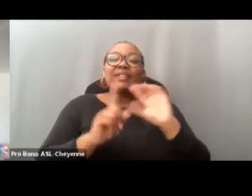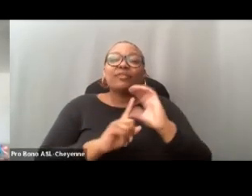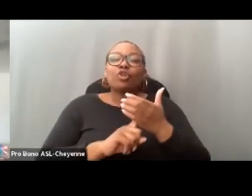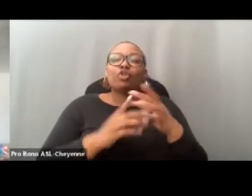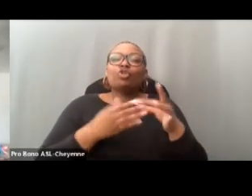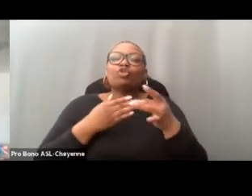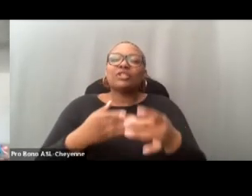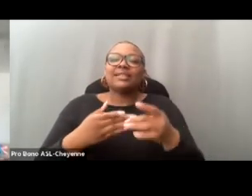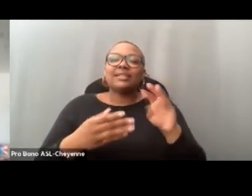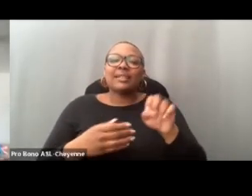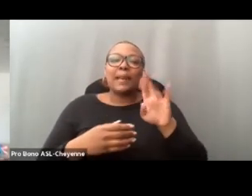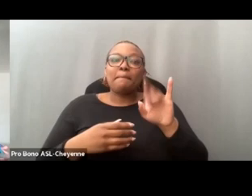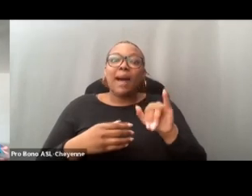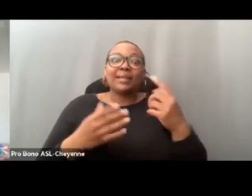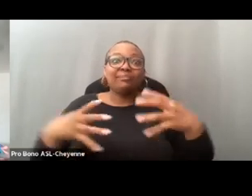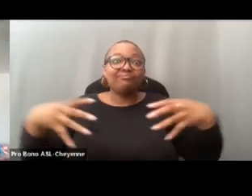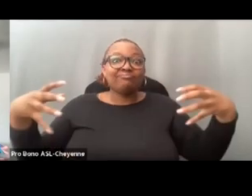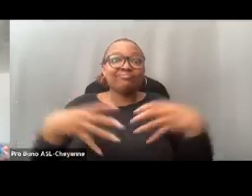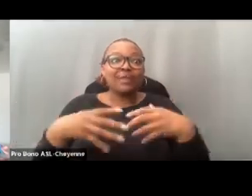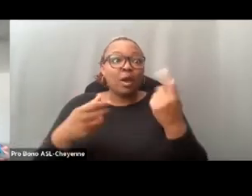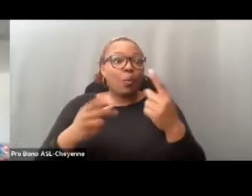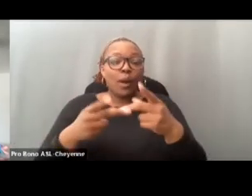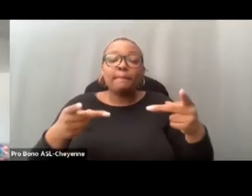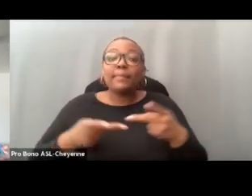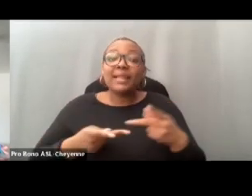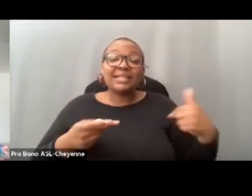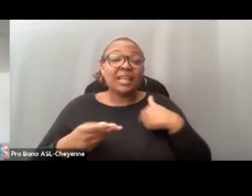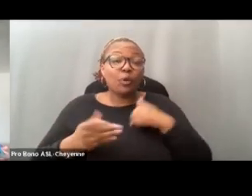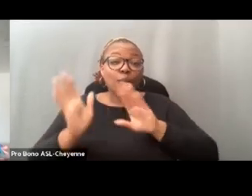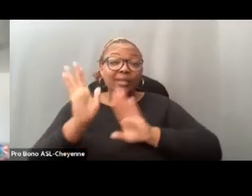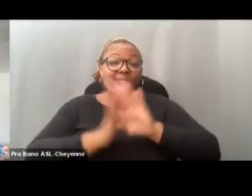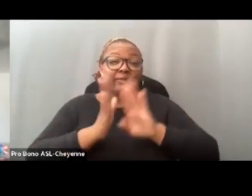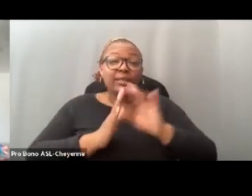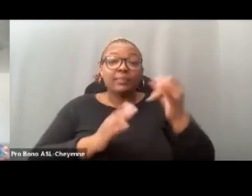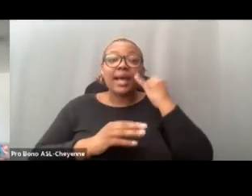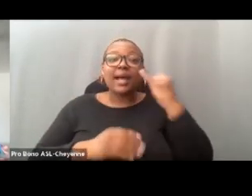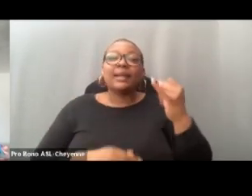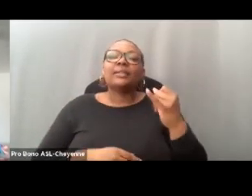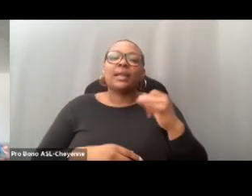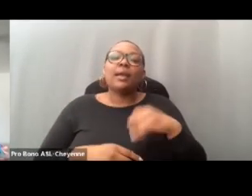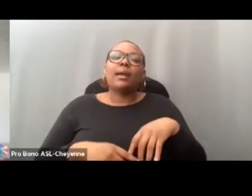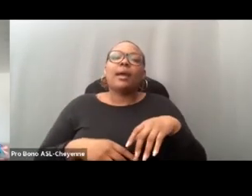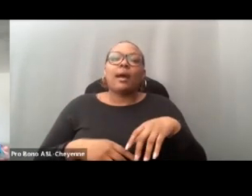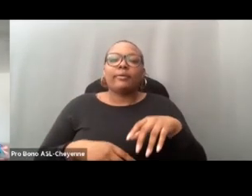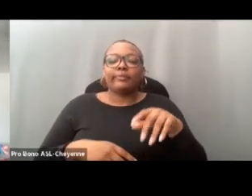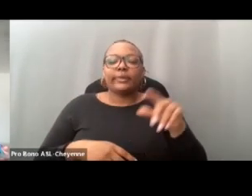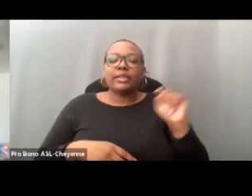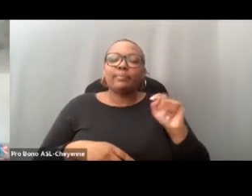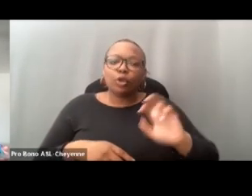in one place, and we came up with the idea of the Timbuktu Renaissance.